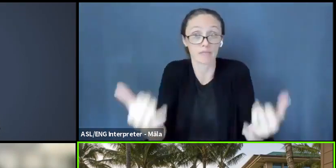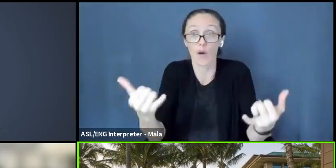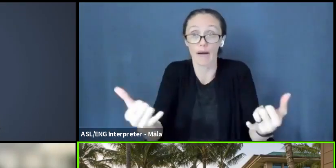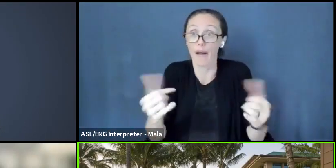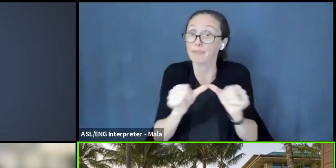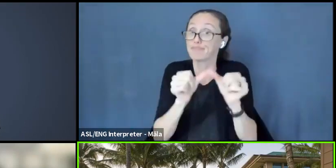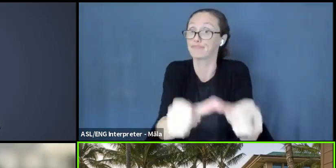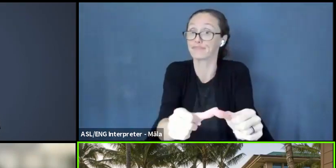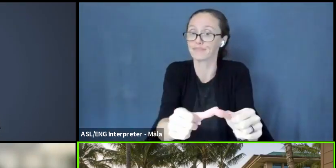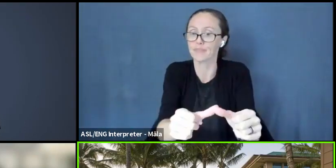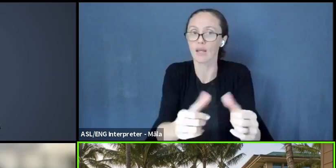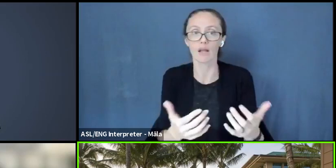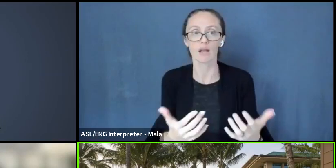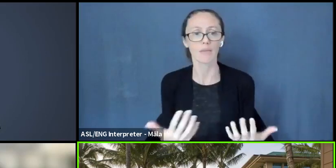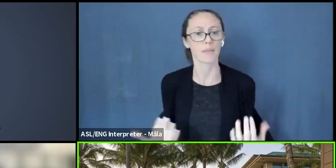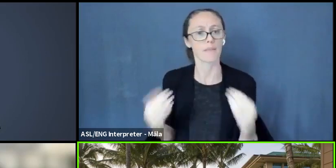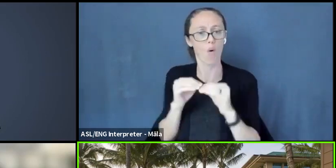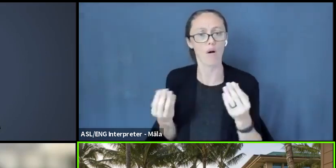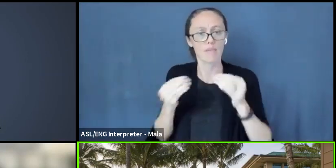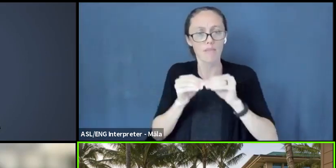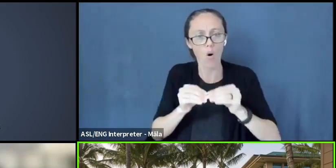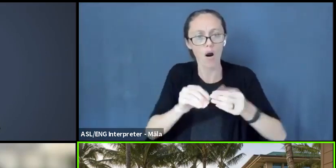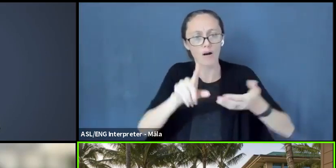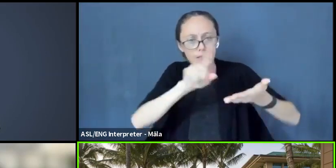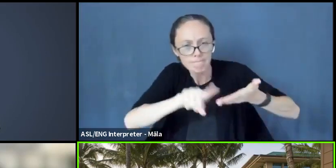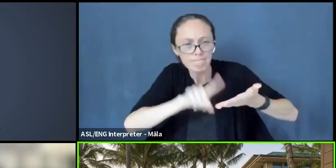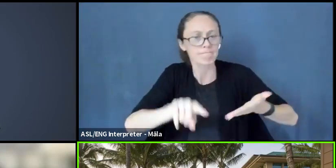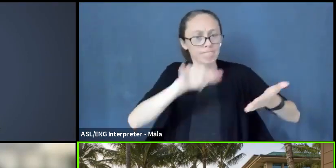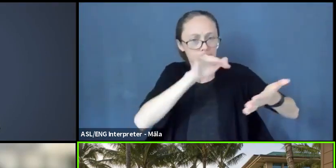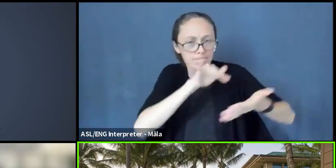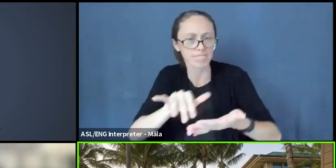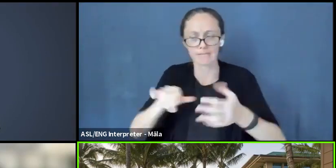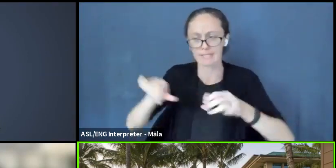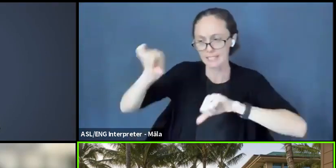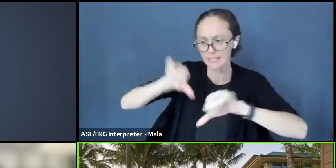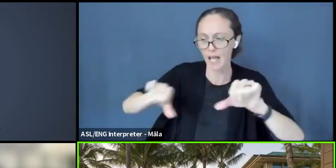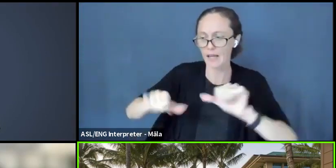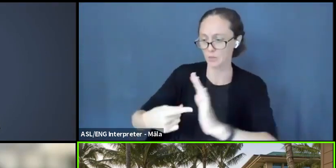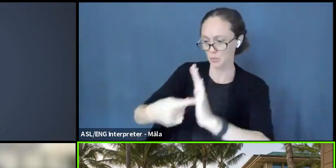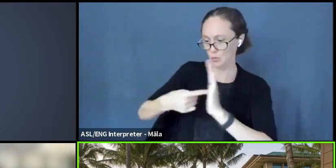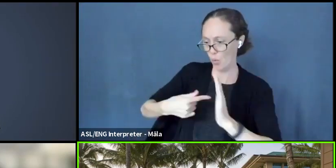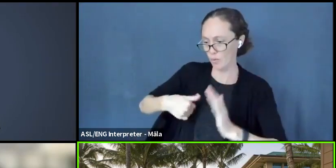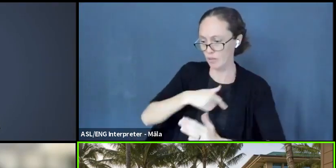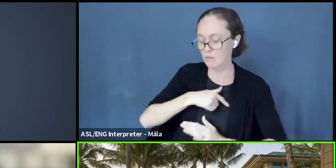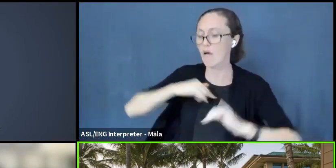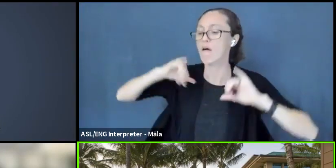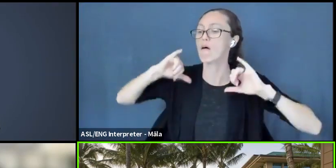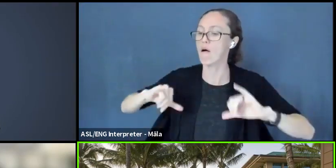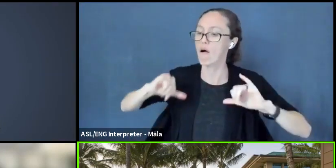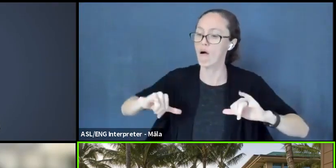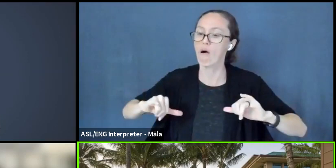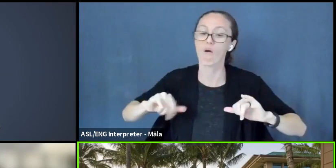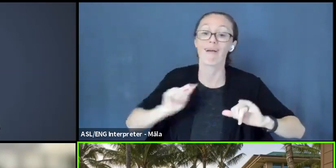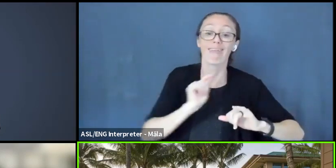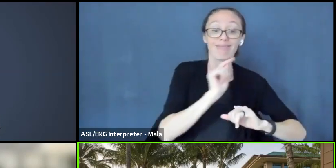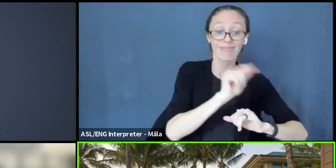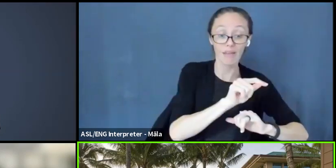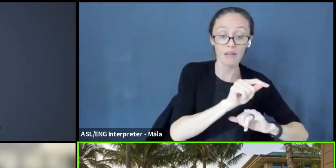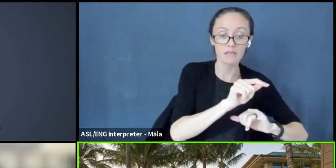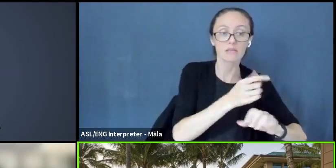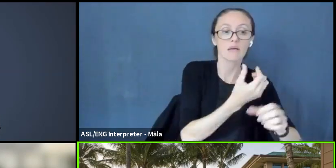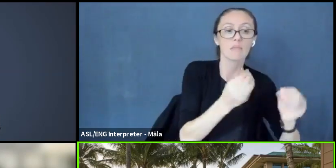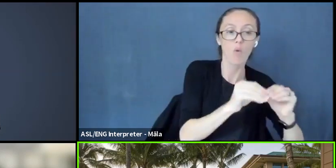science you know, shows us, what is safer, you know, than we're going to see those recommendations